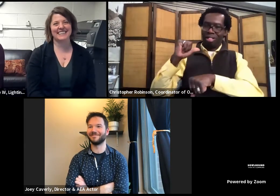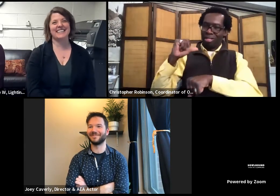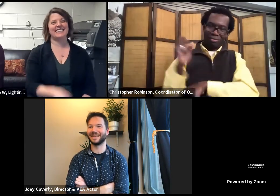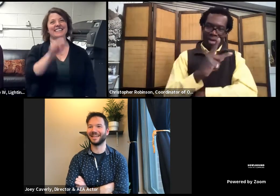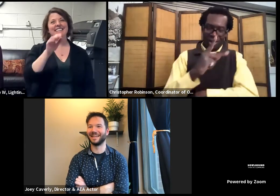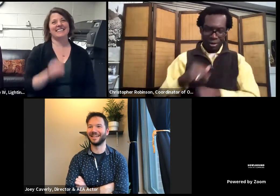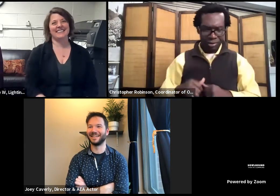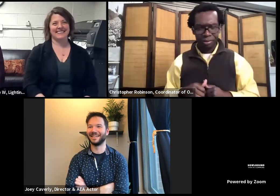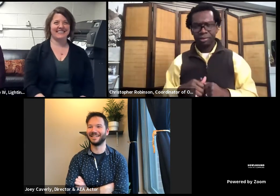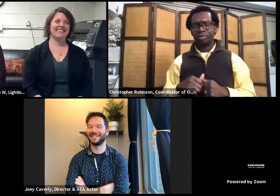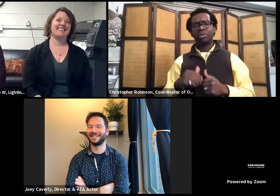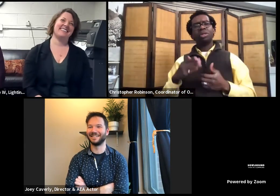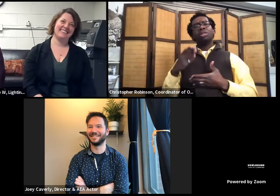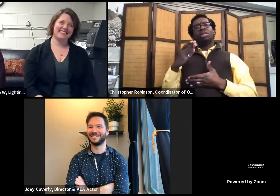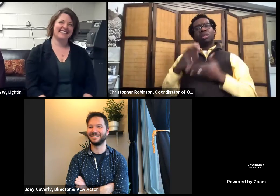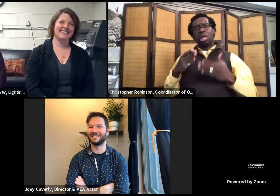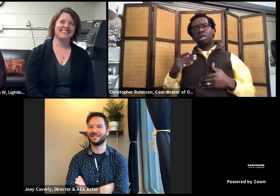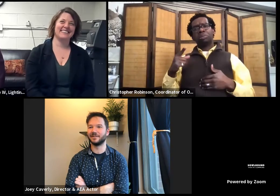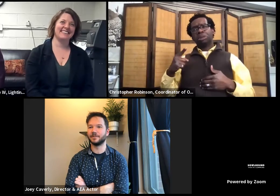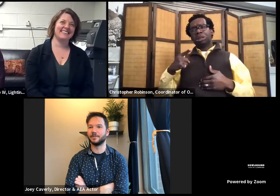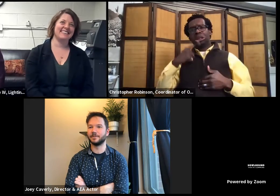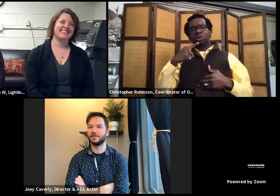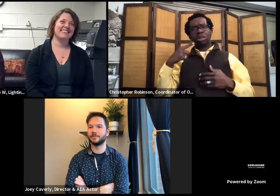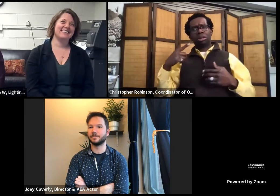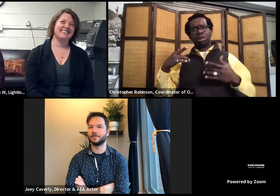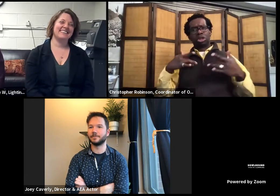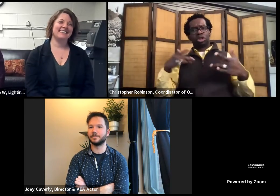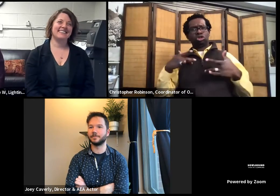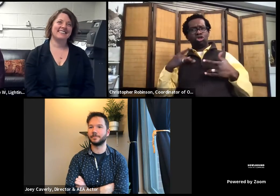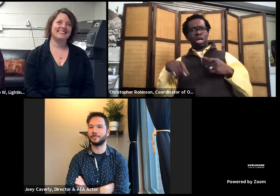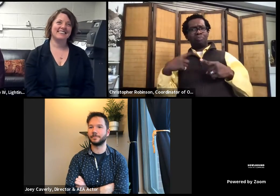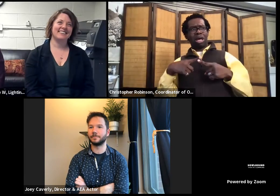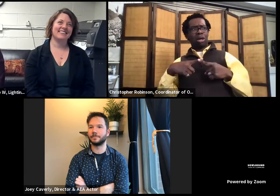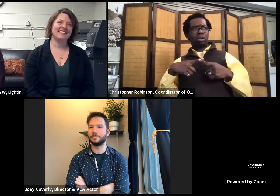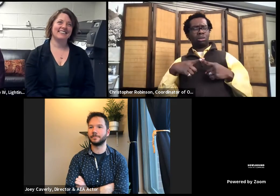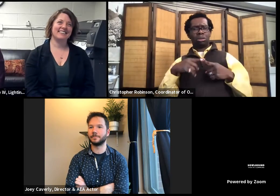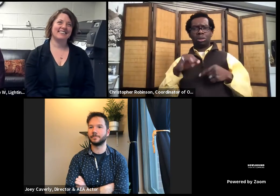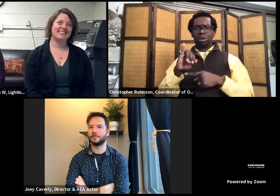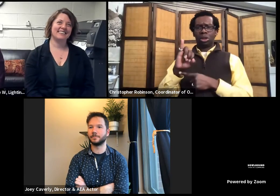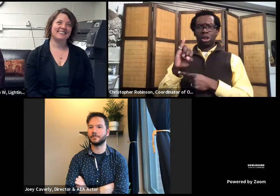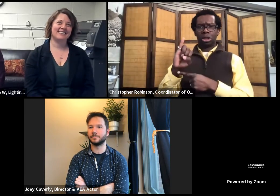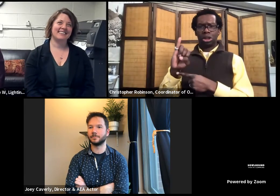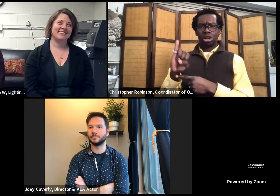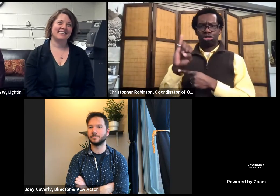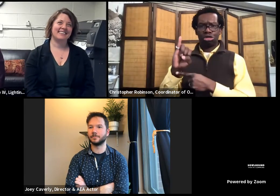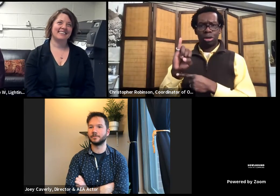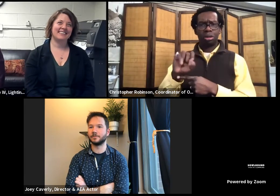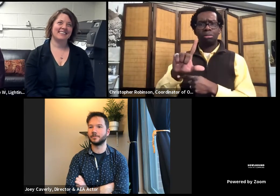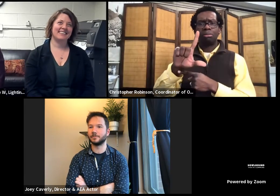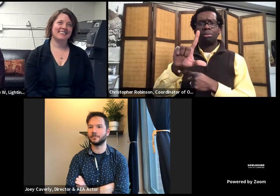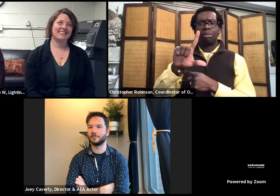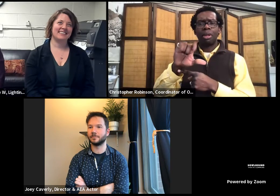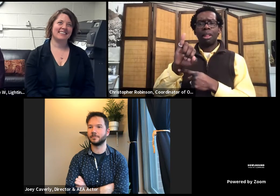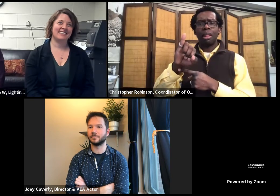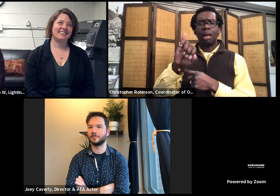I really thinking about that fight call for "Romeo And Juliet," I keep coming back to that, but here people think about that liability issue,